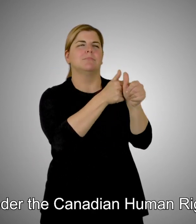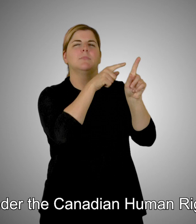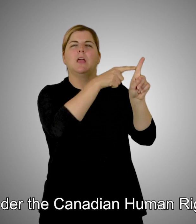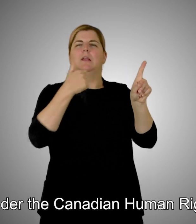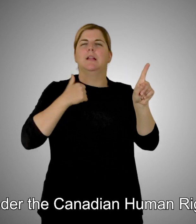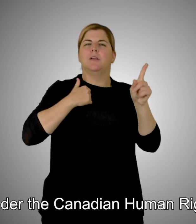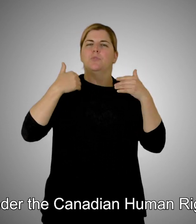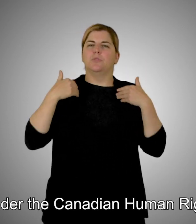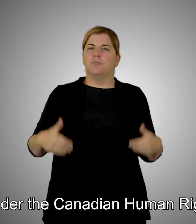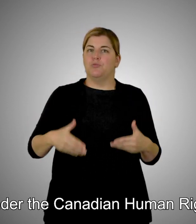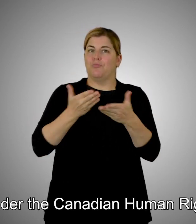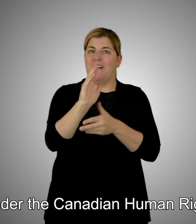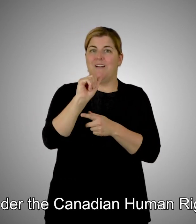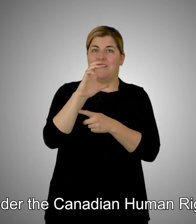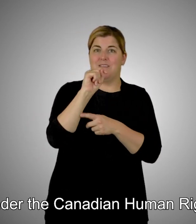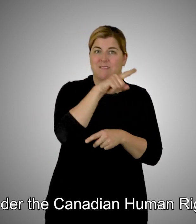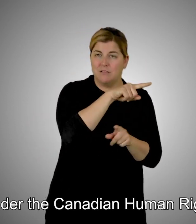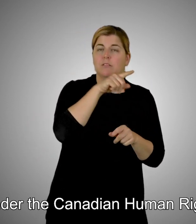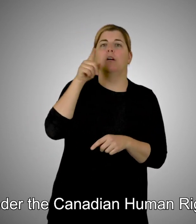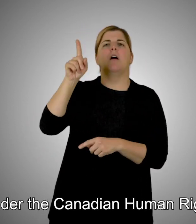Under the Canadian Human Rights Act,